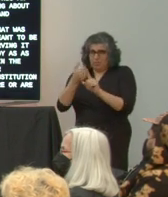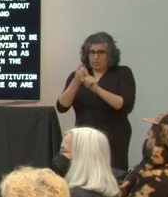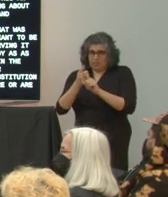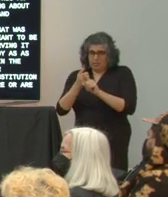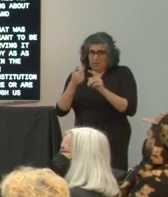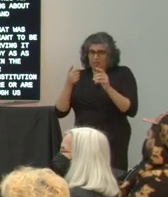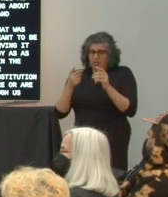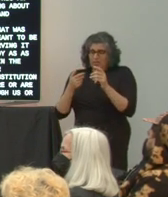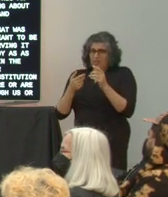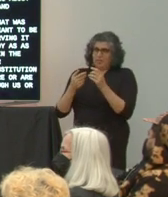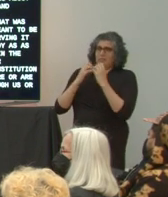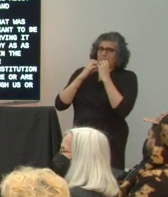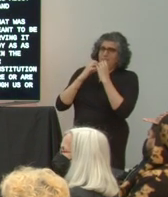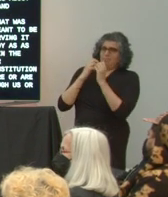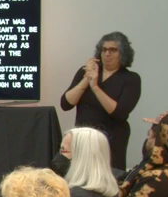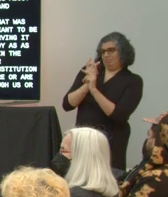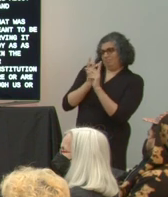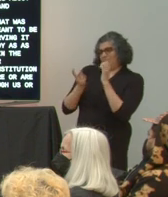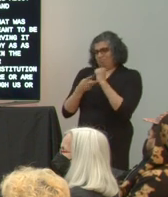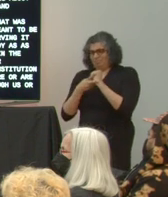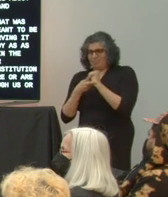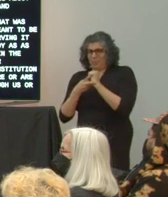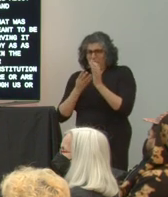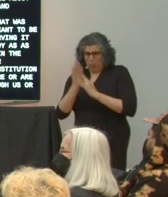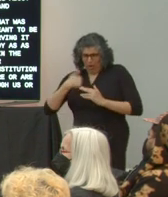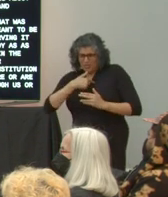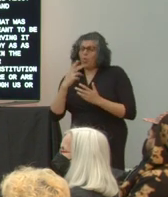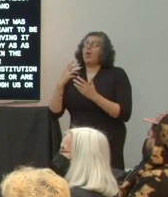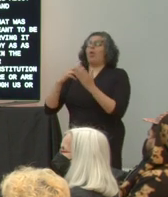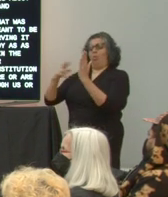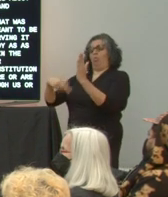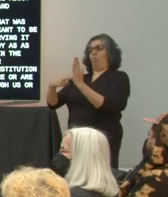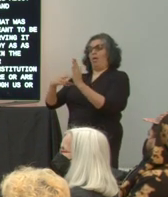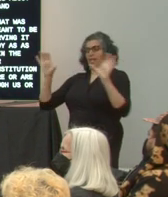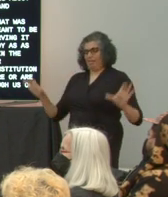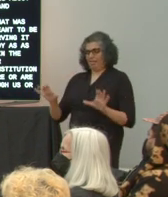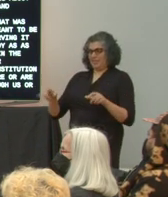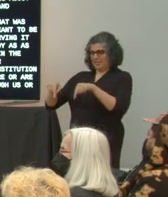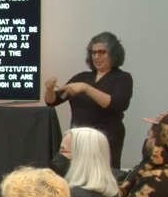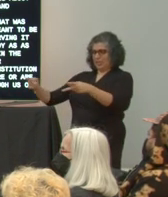us? Or what is? What is the role of activating the spaces of